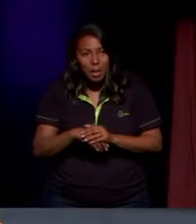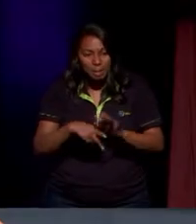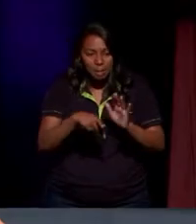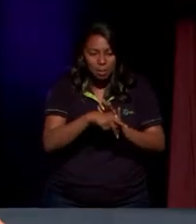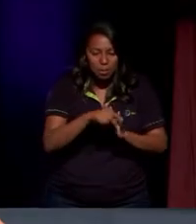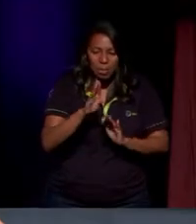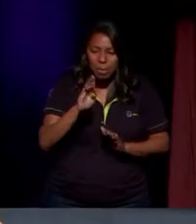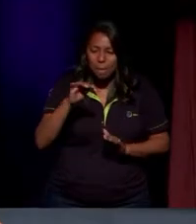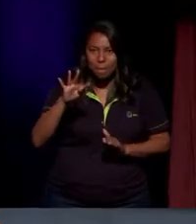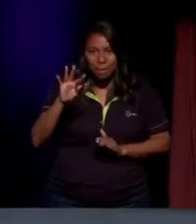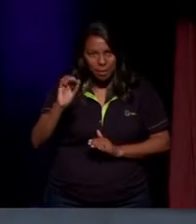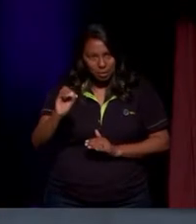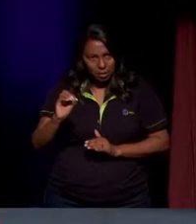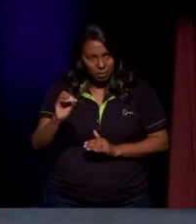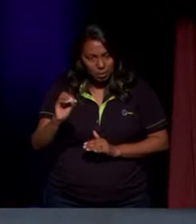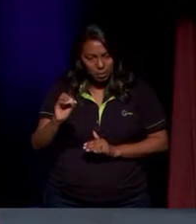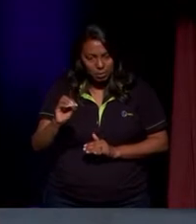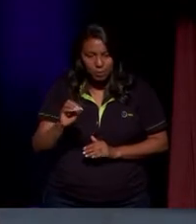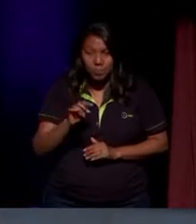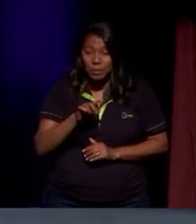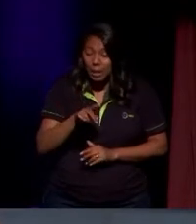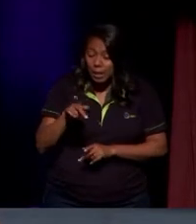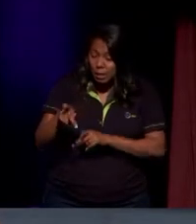But this Muslim population is there,